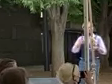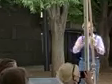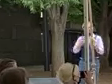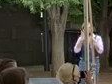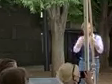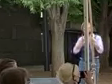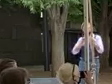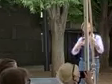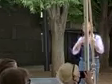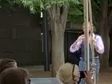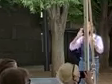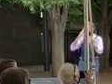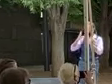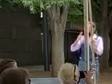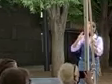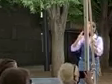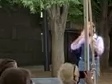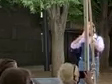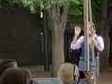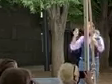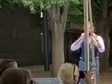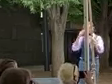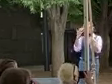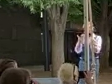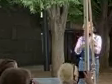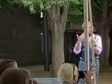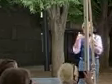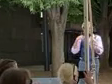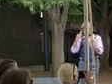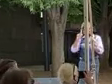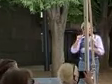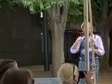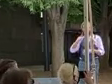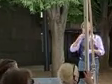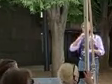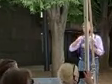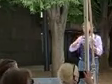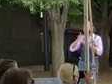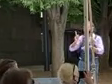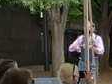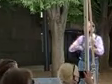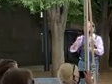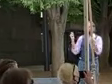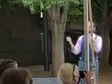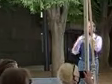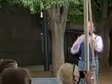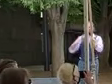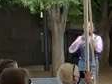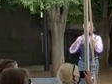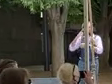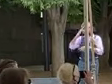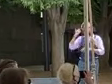and honor the president who proved that having a disability doesn't mean that you can't change the world forever and for the better.